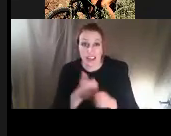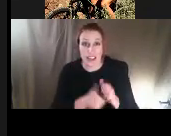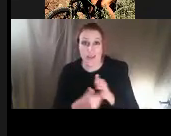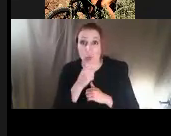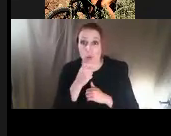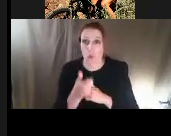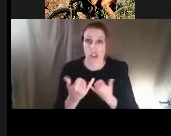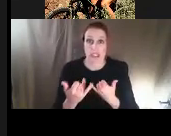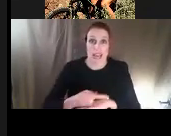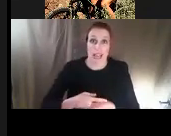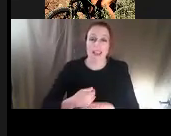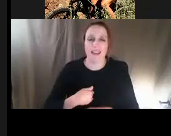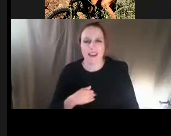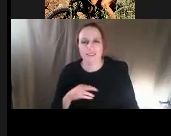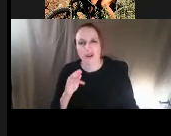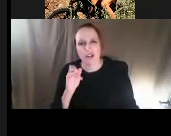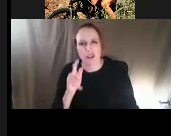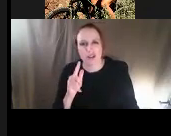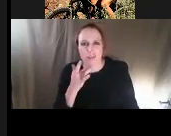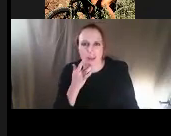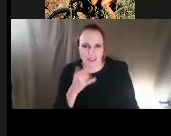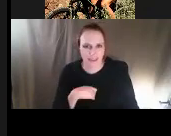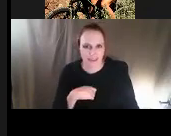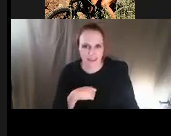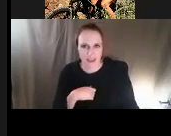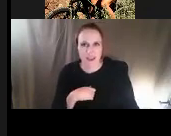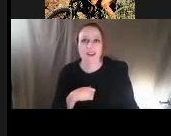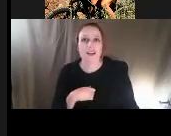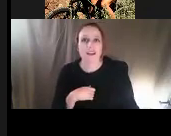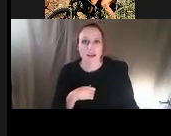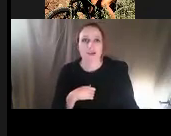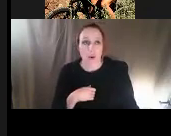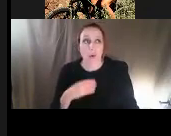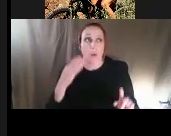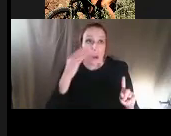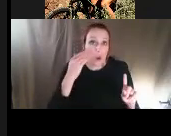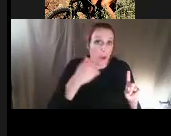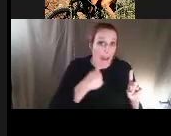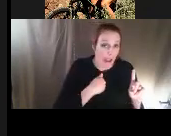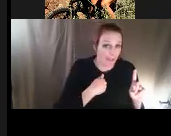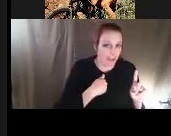So the fact that we have it is not the issue or concern, we just need to know what it is so that we can monitor it.